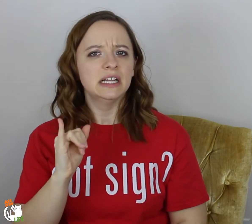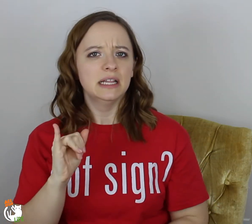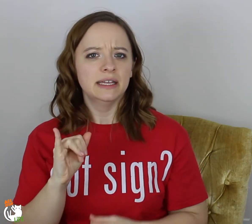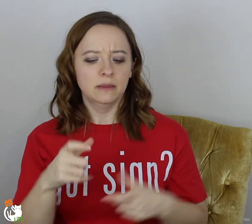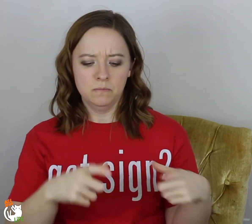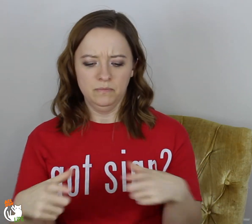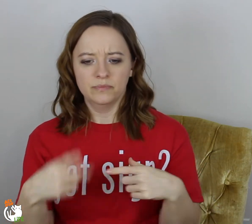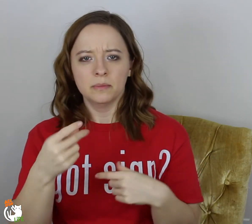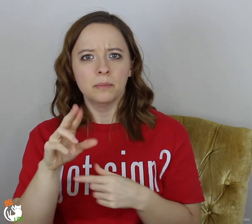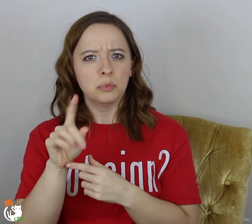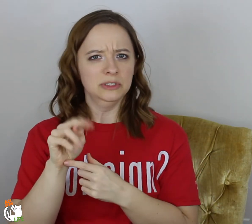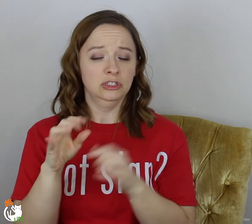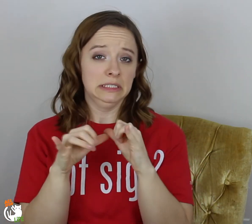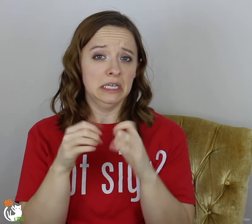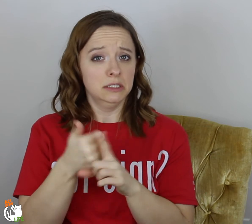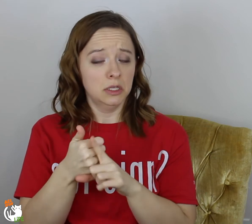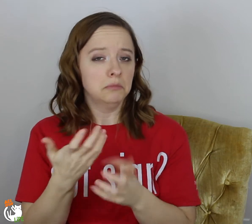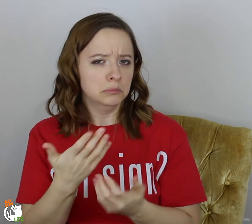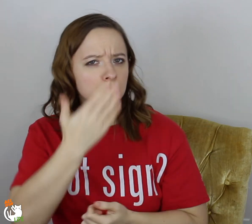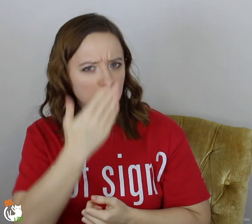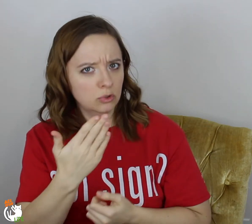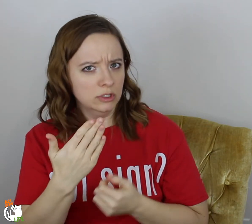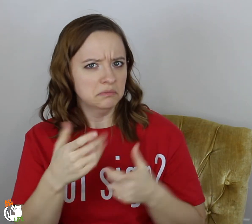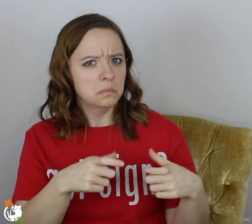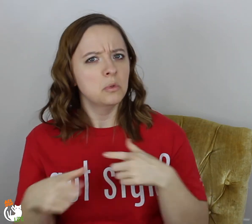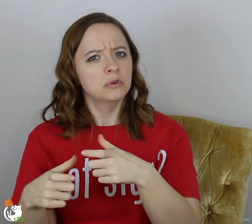Now, I feel like the portion sizes are actually pretty good.